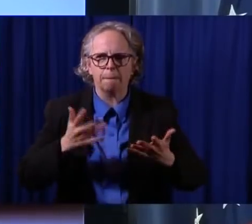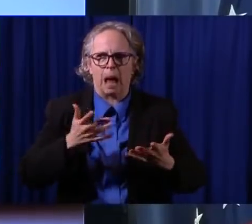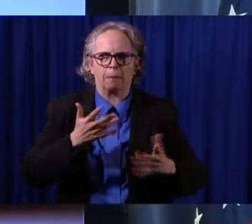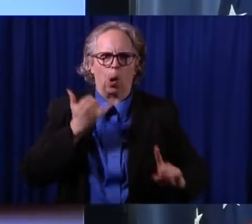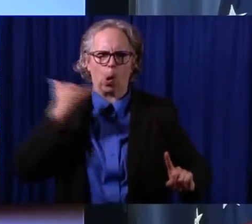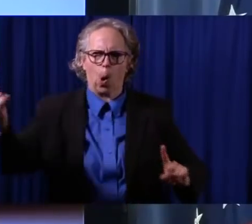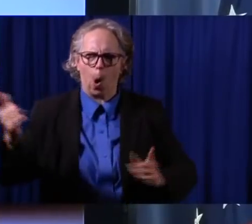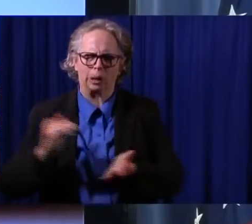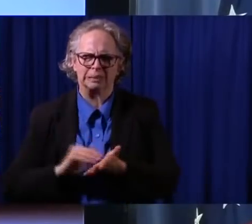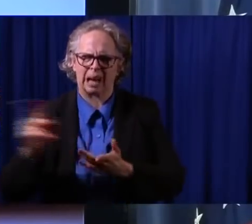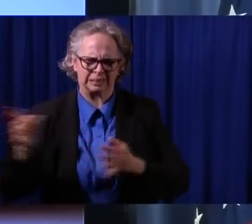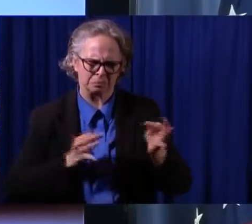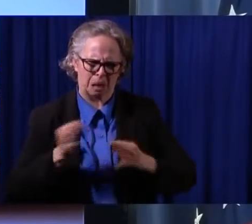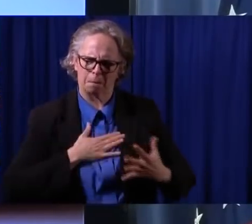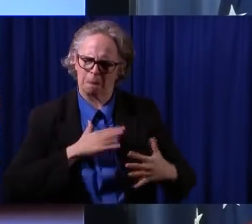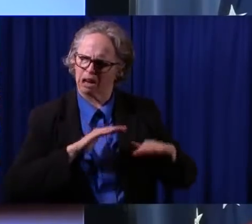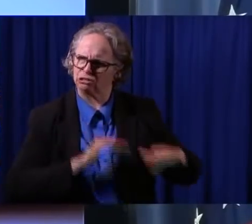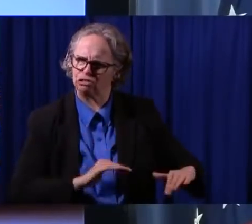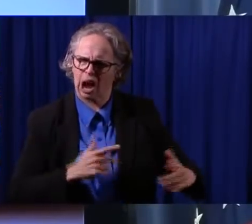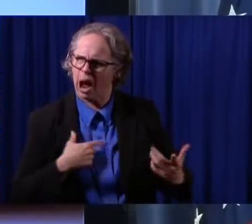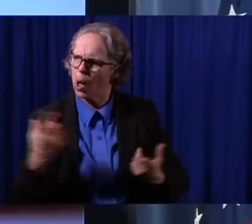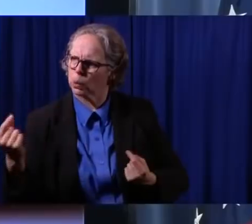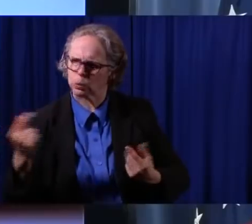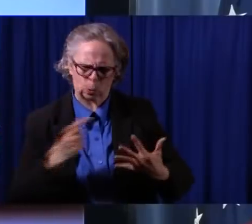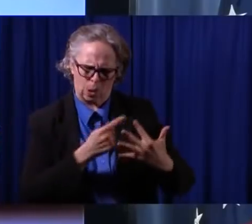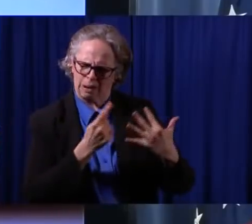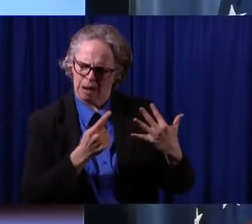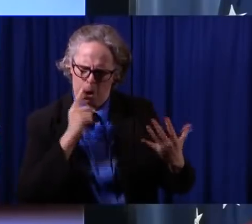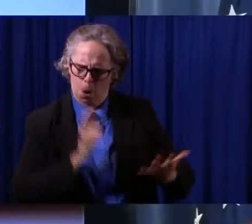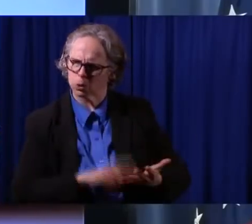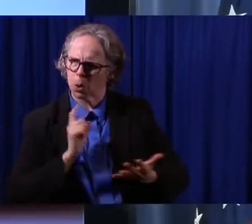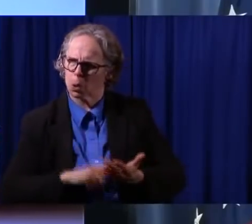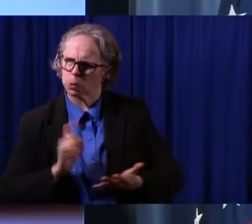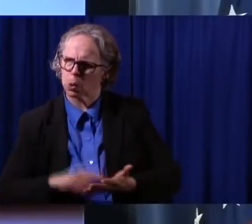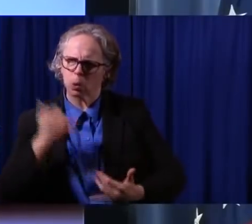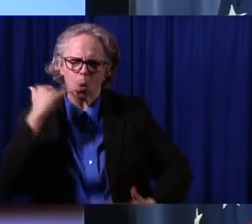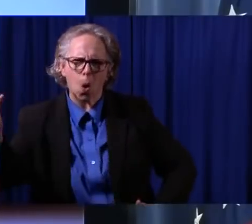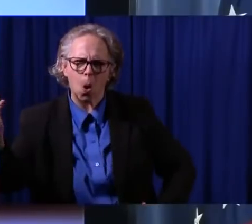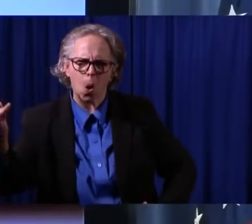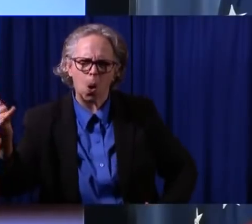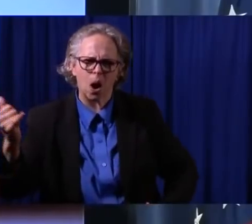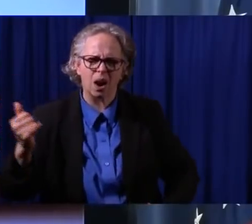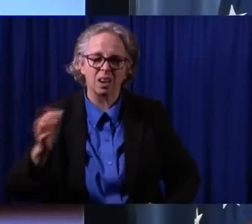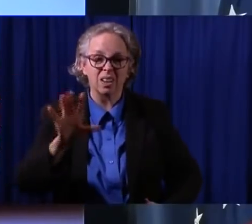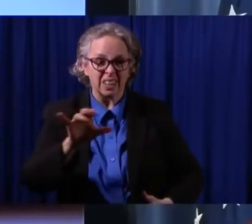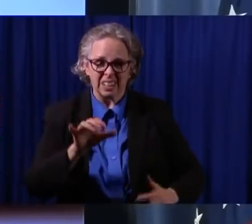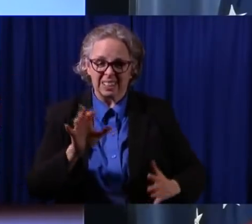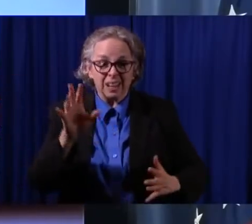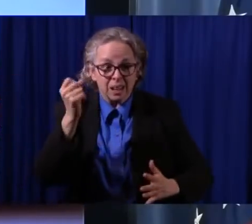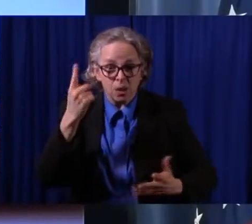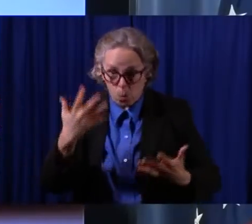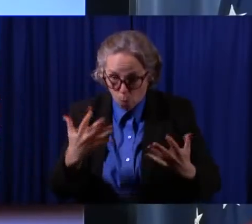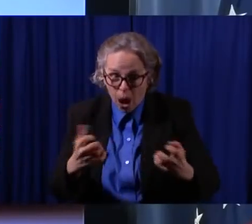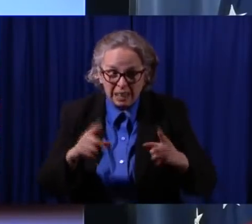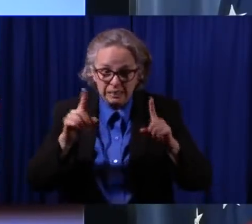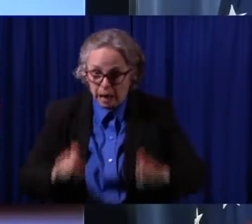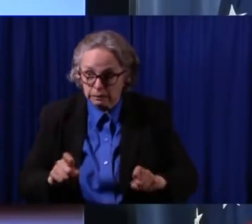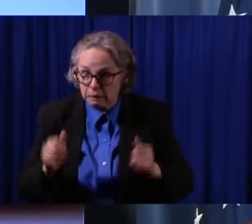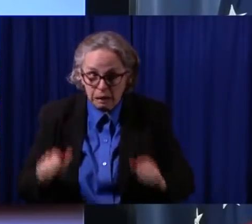THEY NORMALLY DO, IF THEY ARE HAVING TROUBLE WITH THEIR APPETITE, NOT EATING AND DRINKING AS MUCH AS THEY SHOULD, YOU MIGHT WANT TO TALK